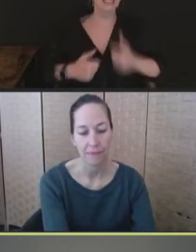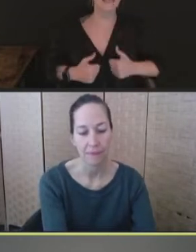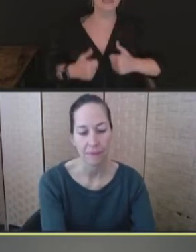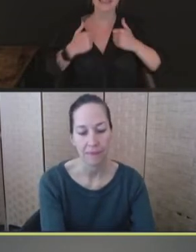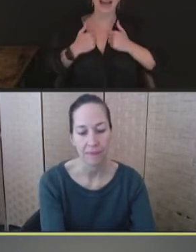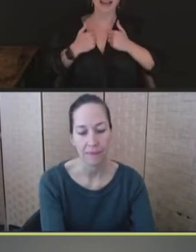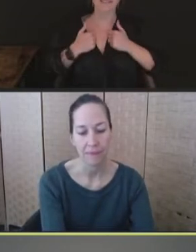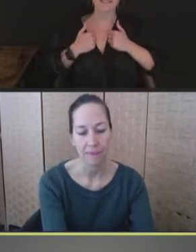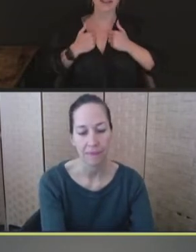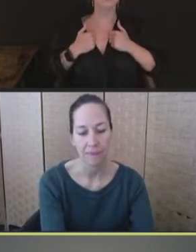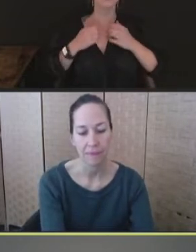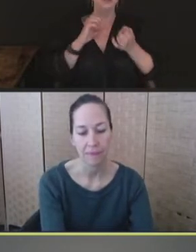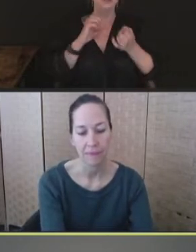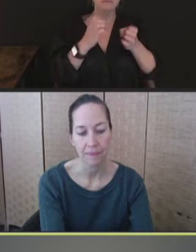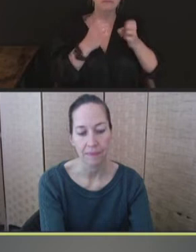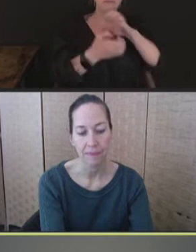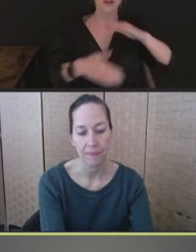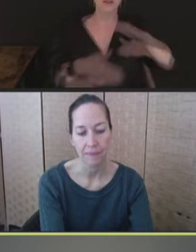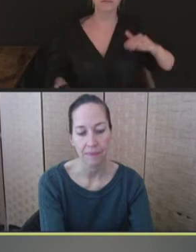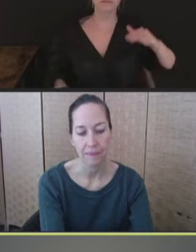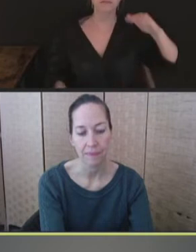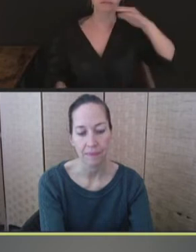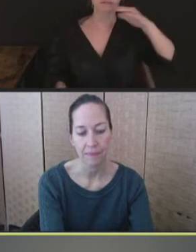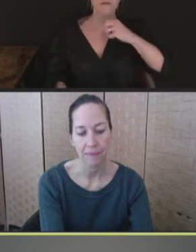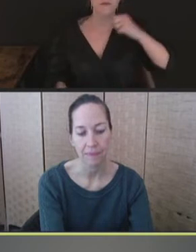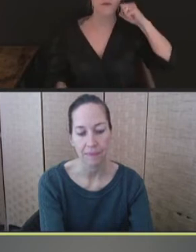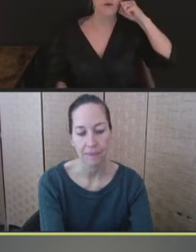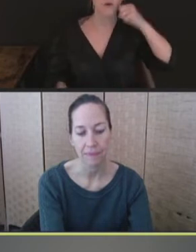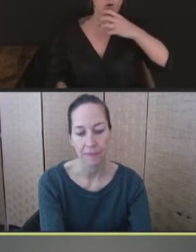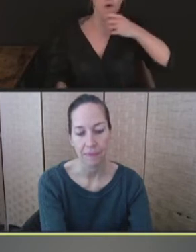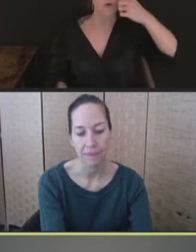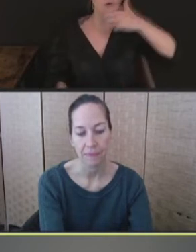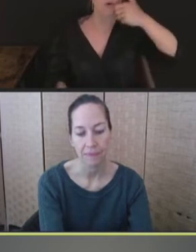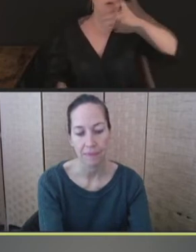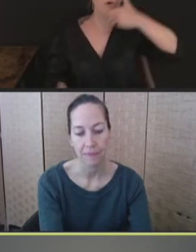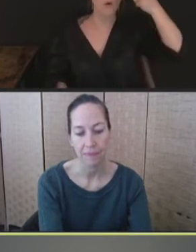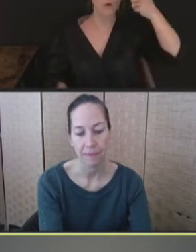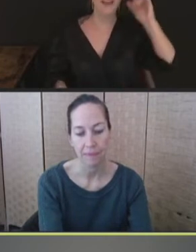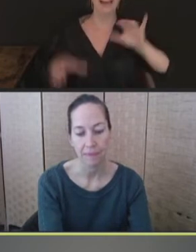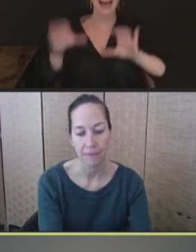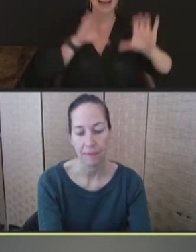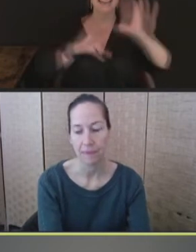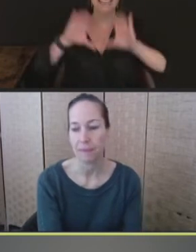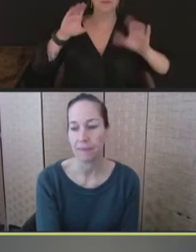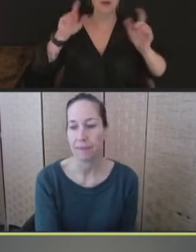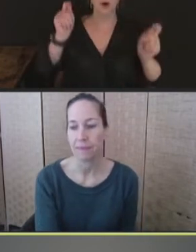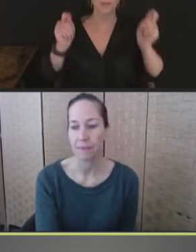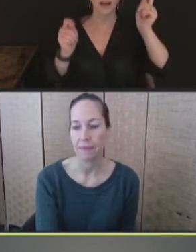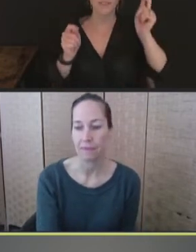With advancing age, the chemical modifications are dislodged by viruses, infections, and inflammation.